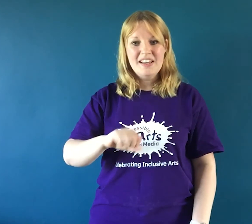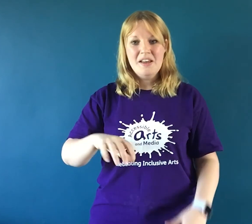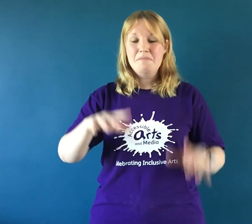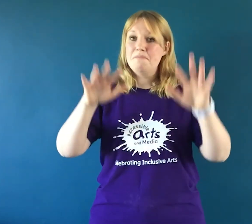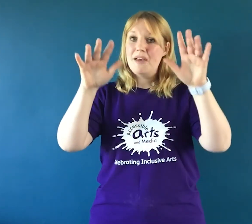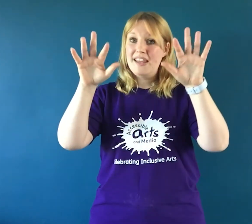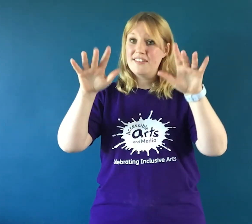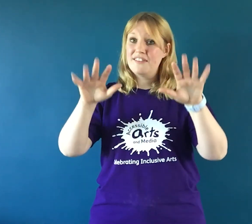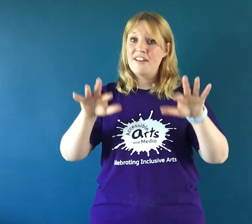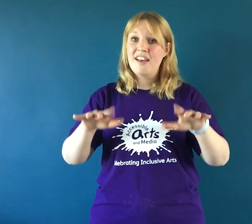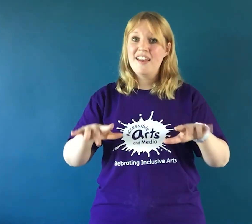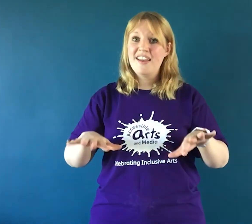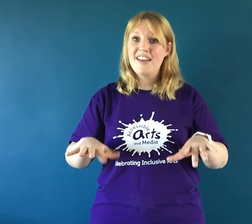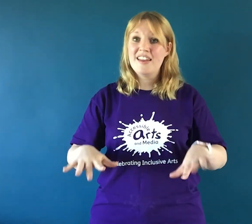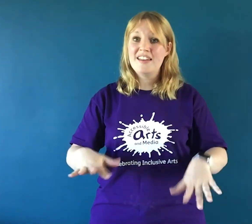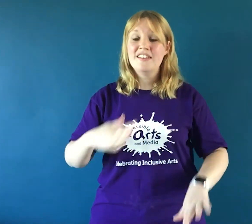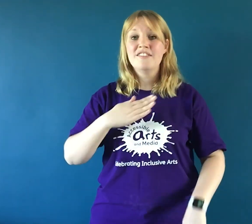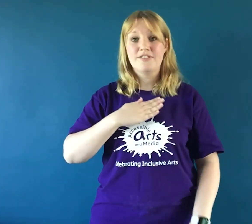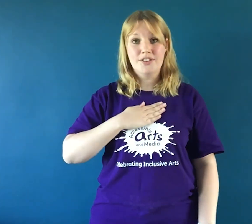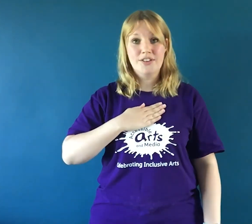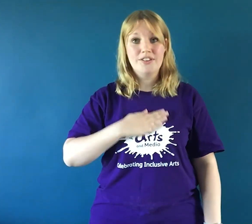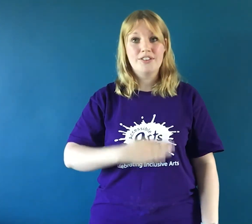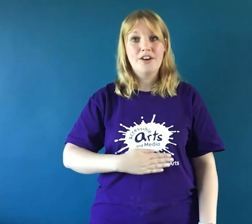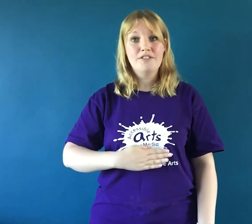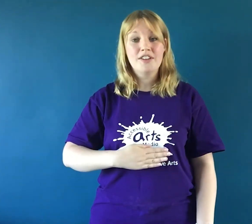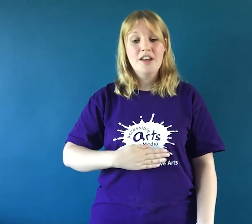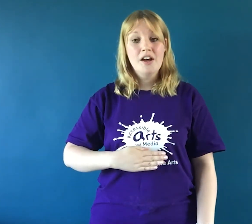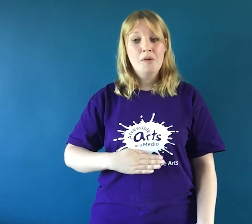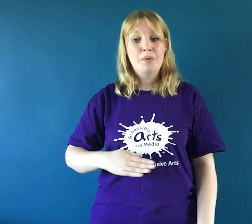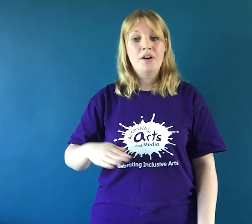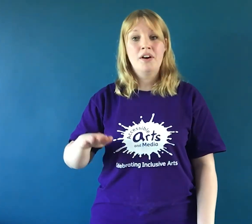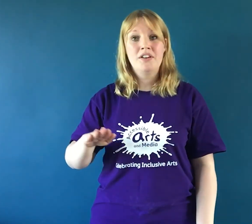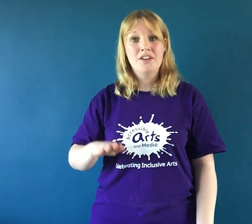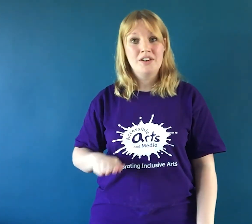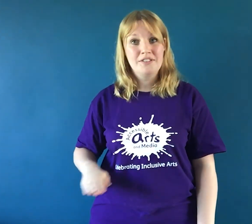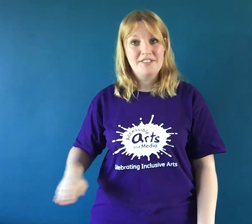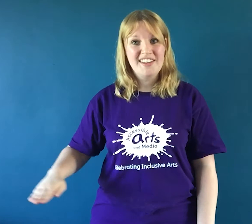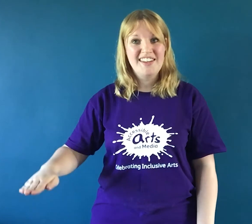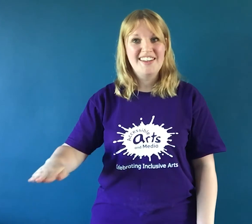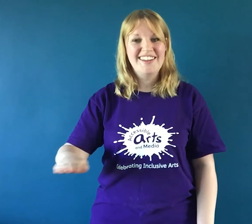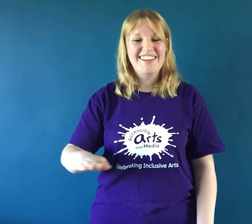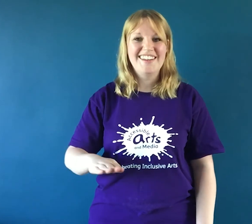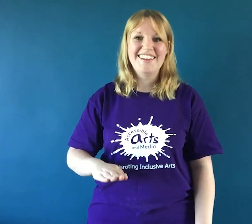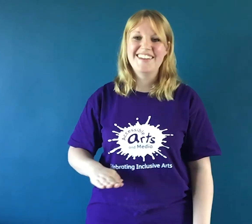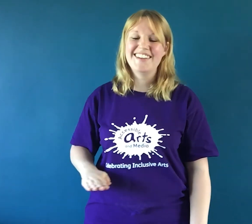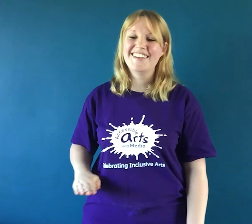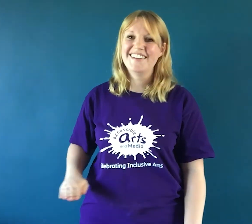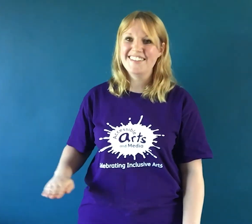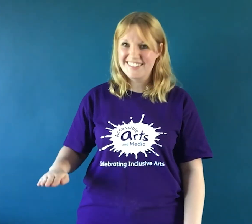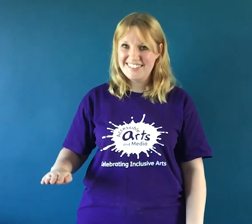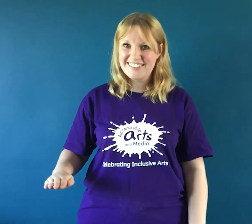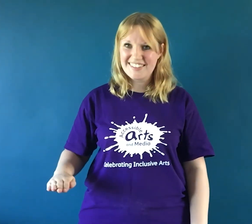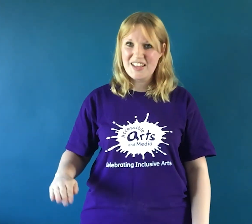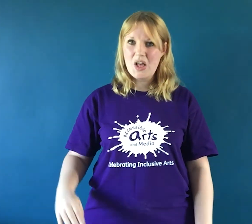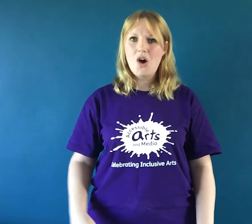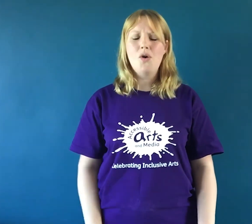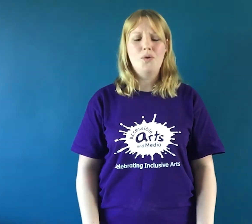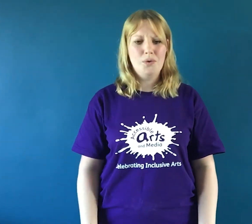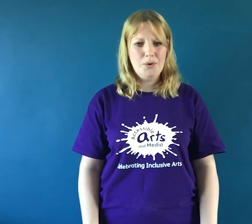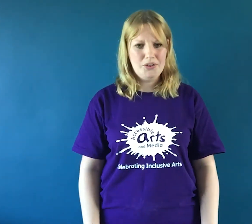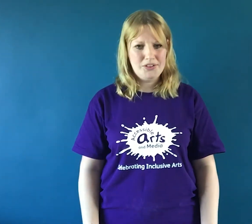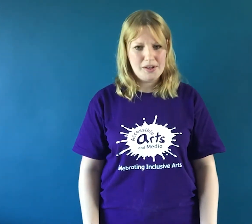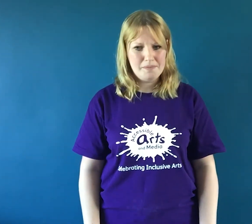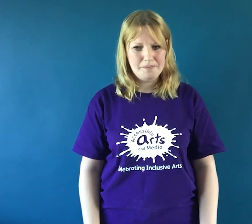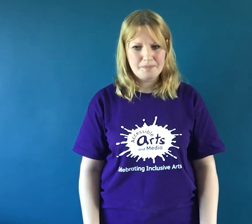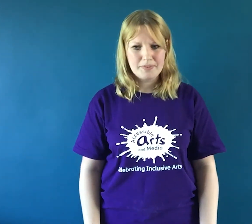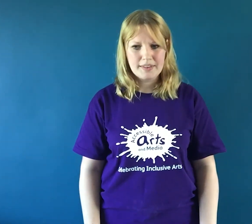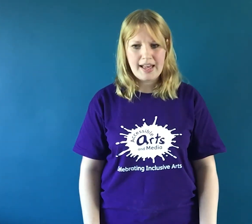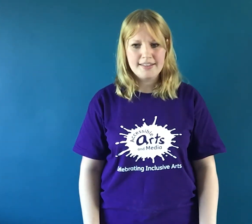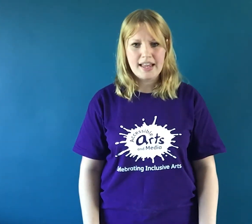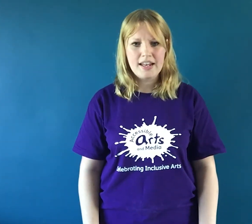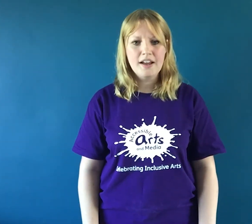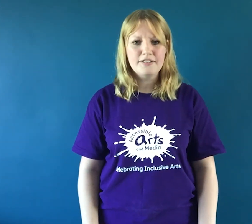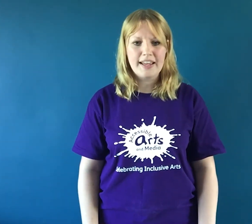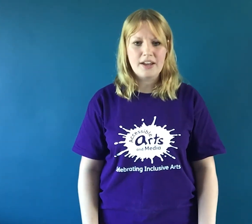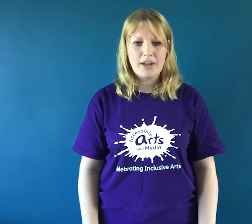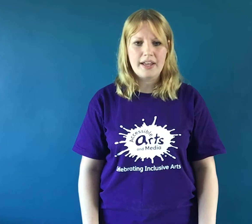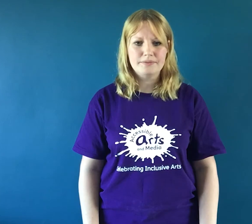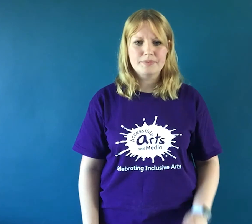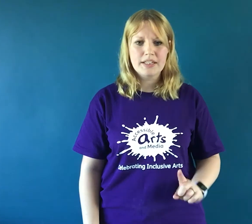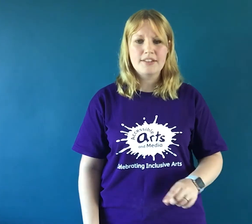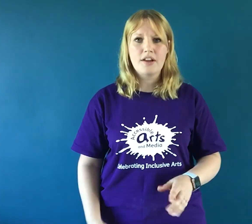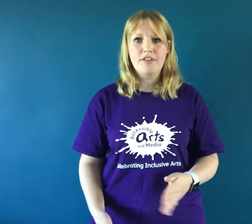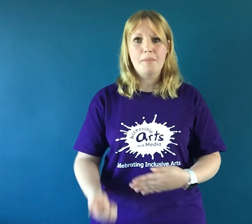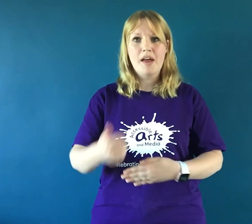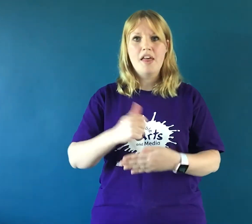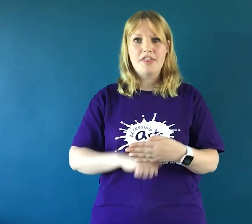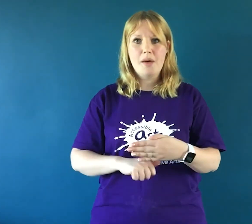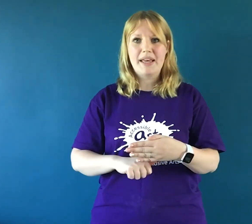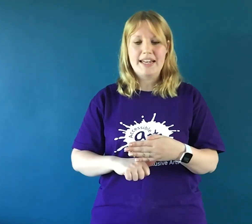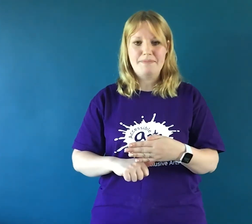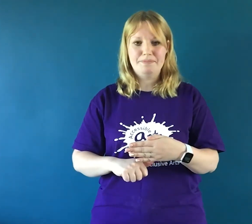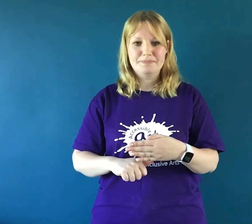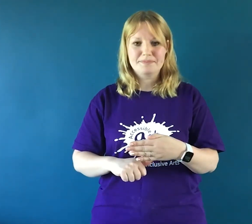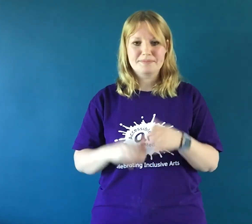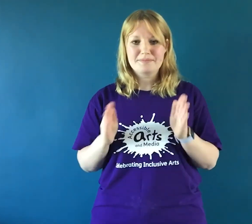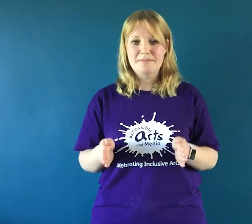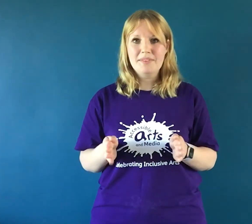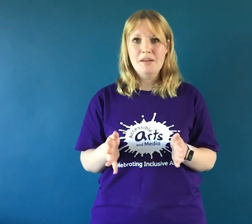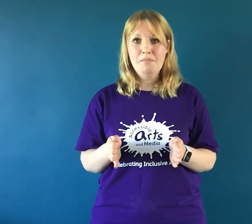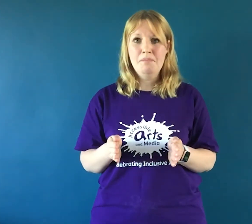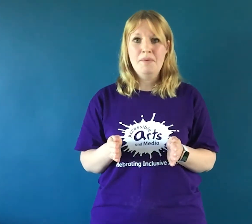May the rain fall soft upon your fields. Awesome. That is lovely ok let’s go from the beginning.